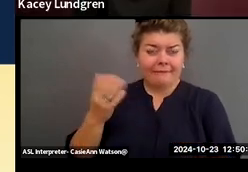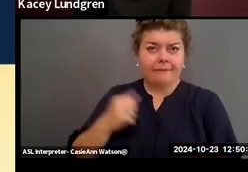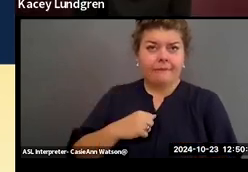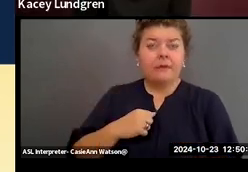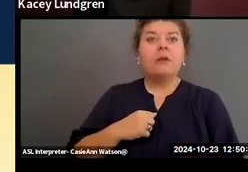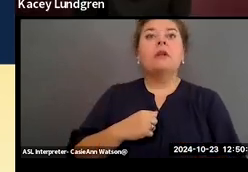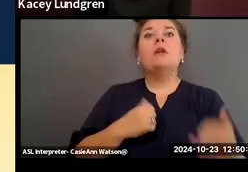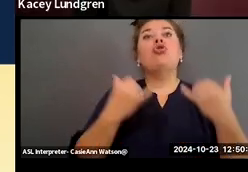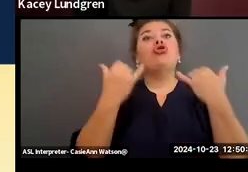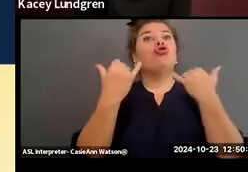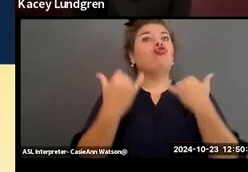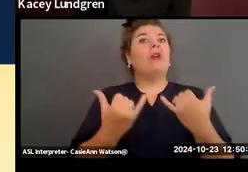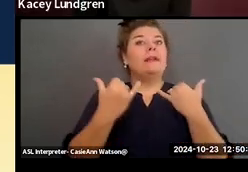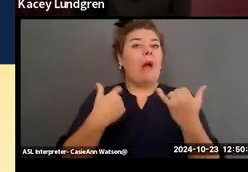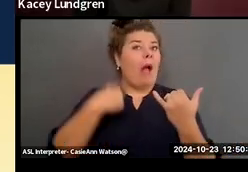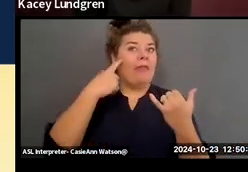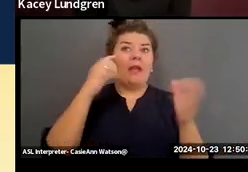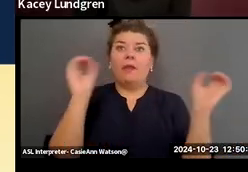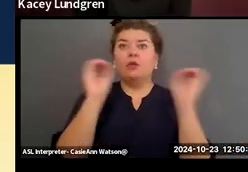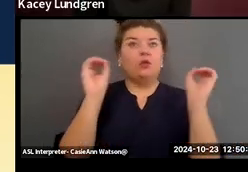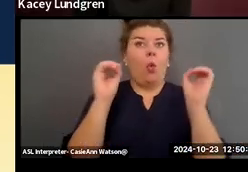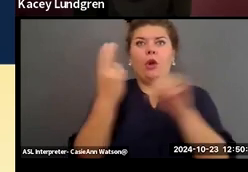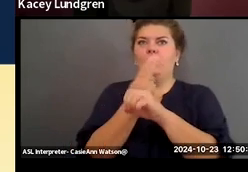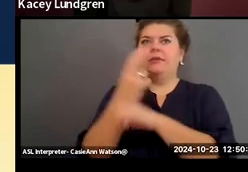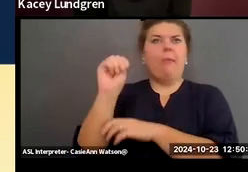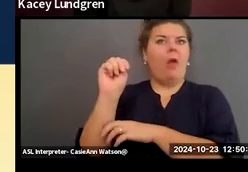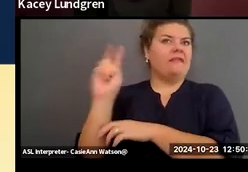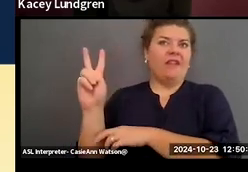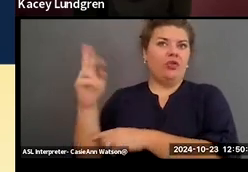Currently, I think there's nobody who speaks Martha's Vineyard Sign Language anymore.